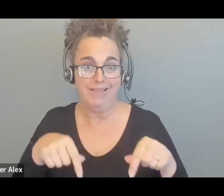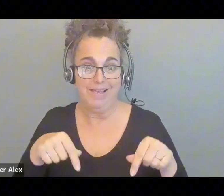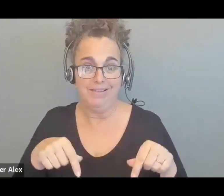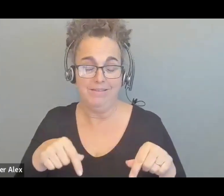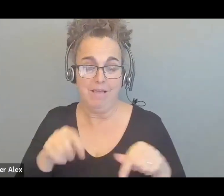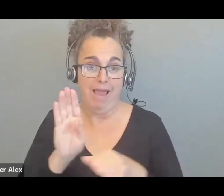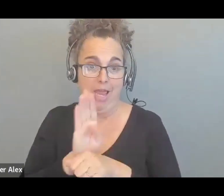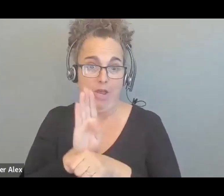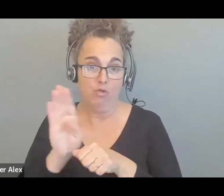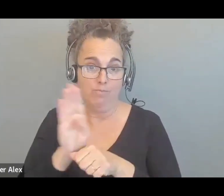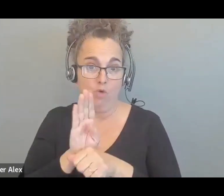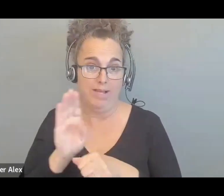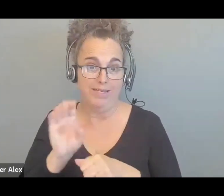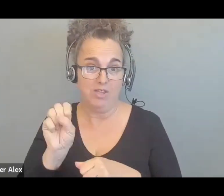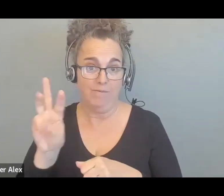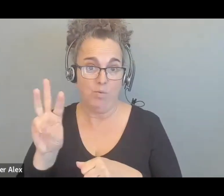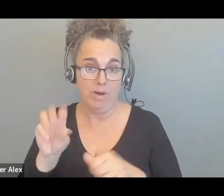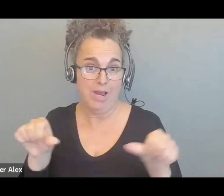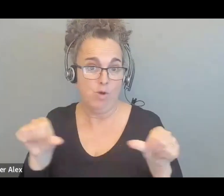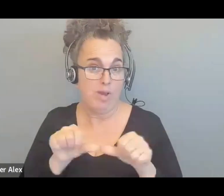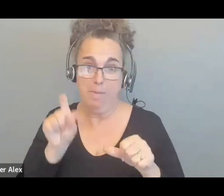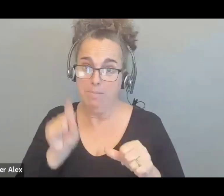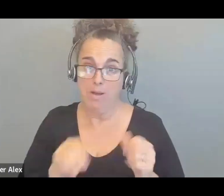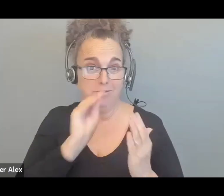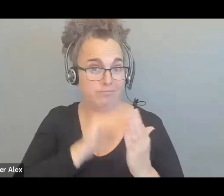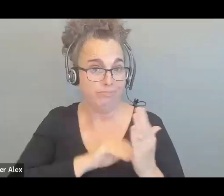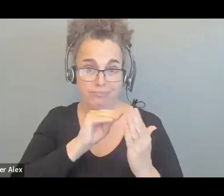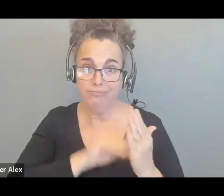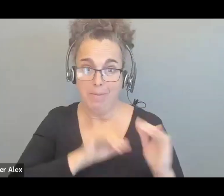you know, we have to put together metrics and measures of everything we're doing.